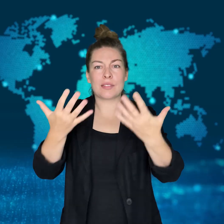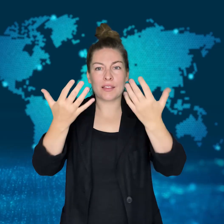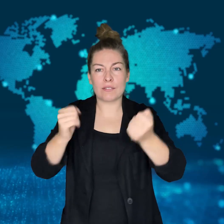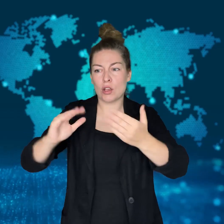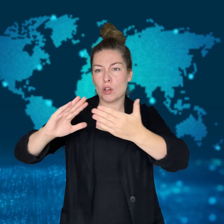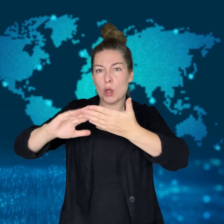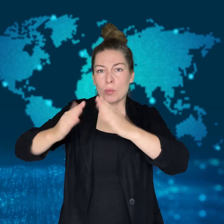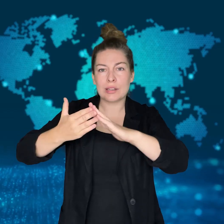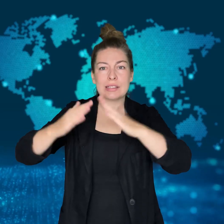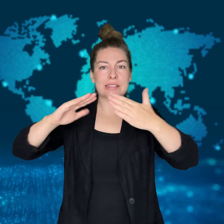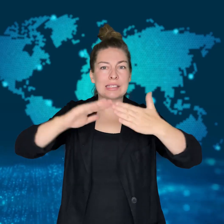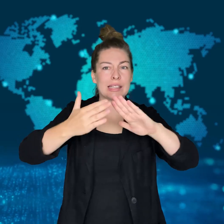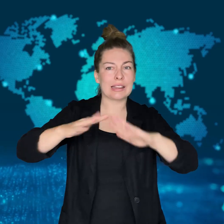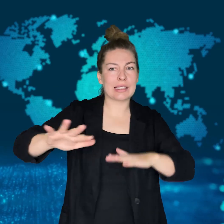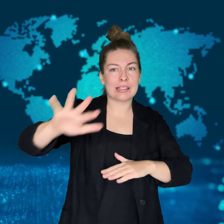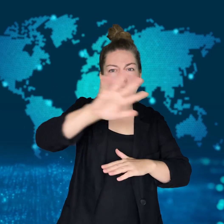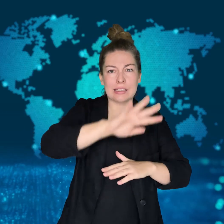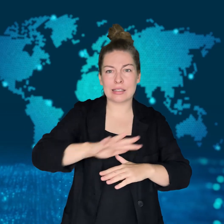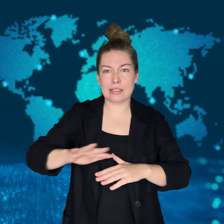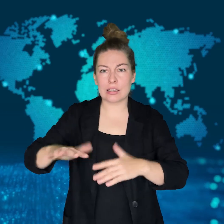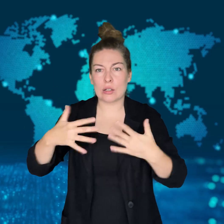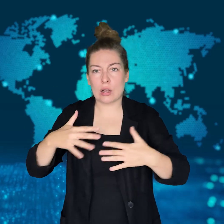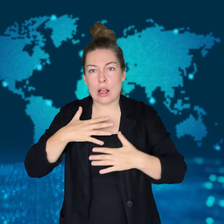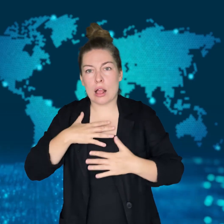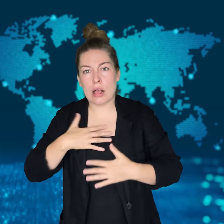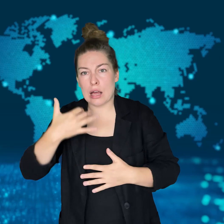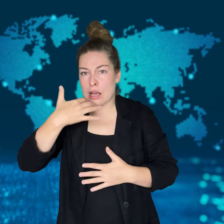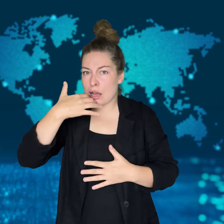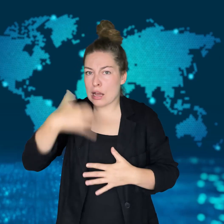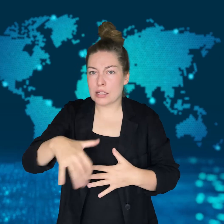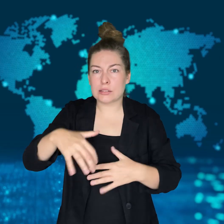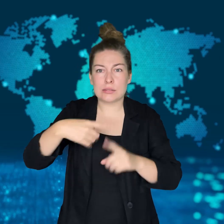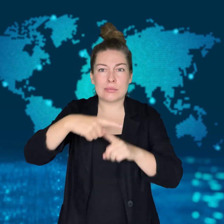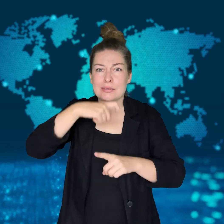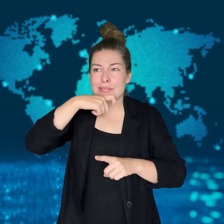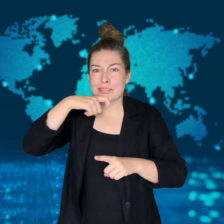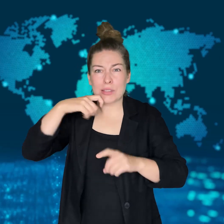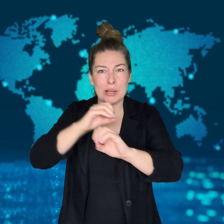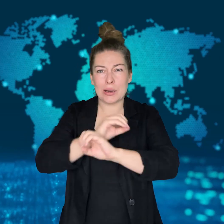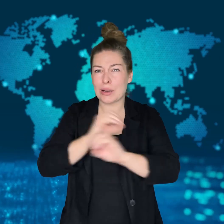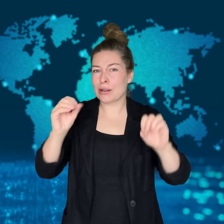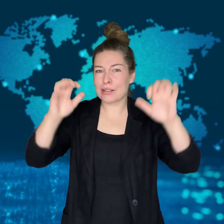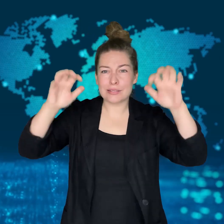This has impacted the animals living in those waters.